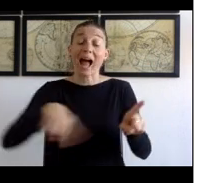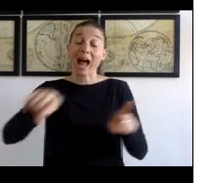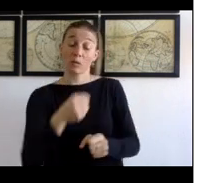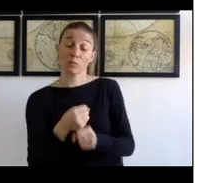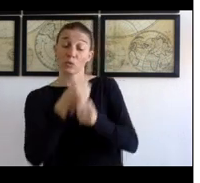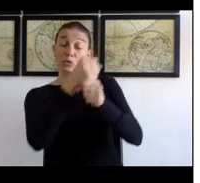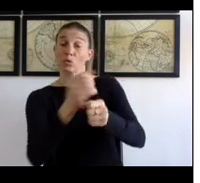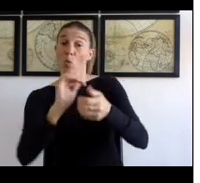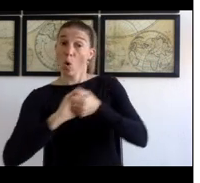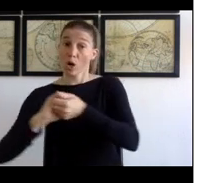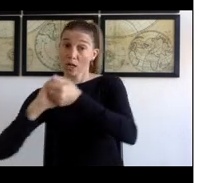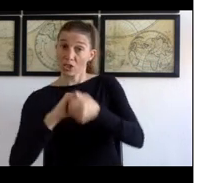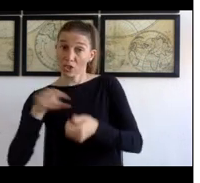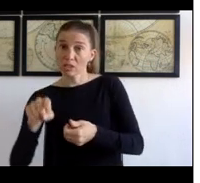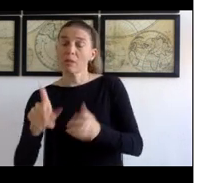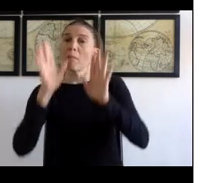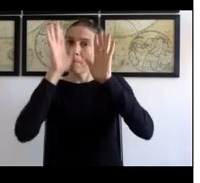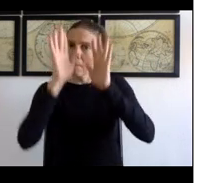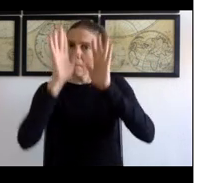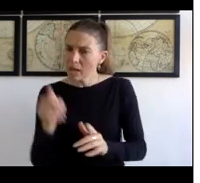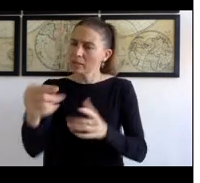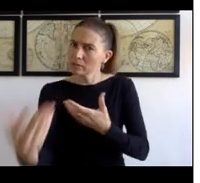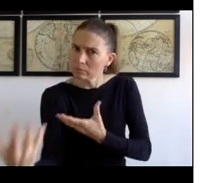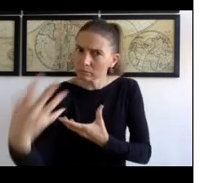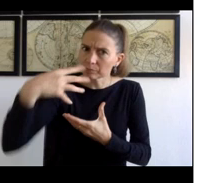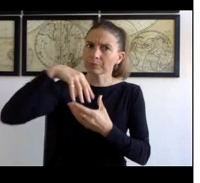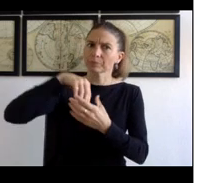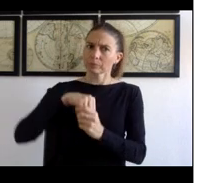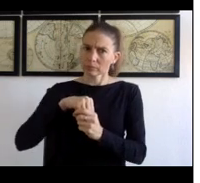they must be meaningfully involved in the development policies,